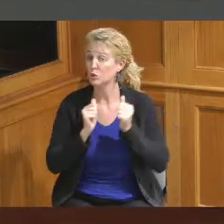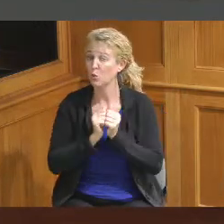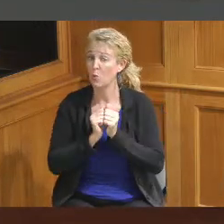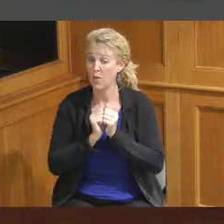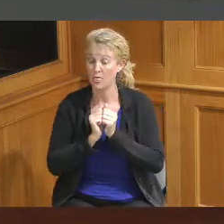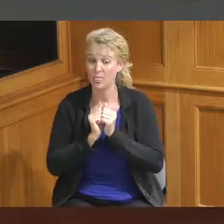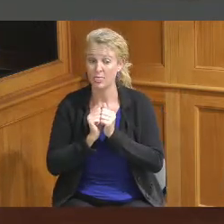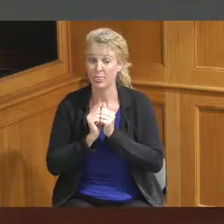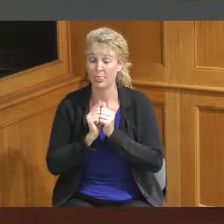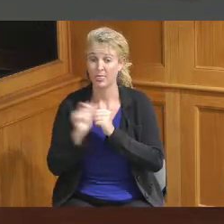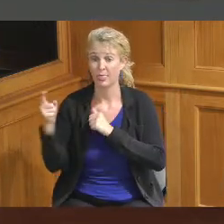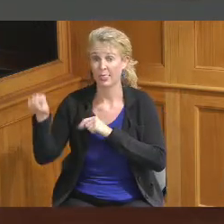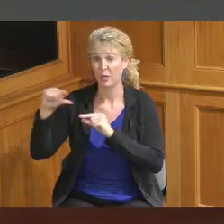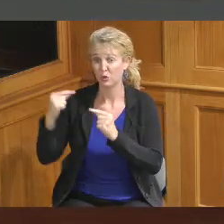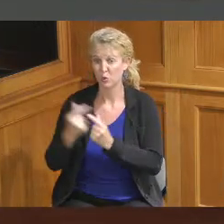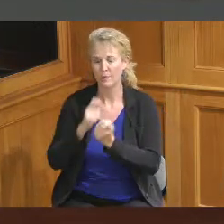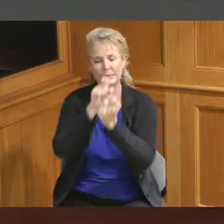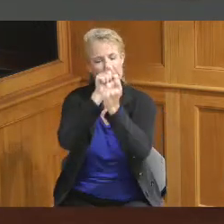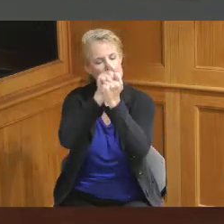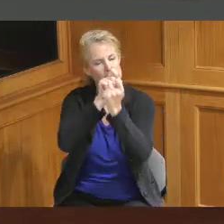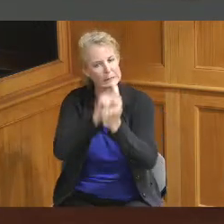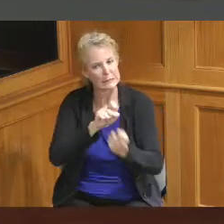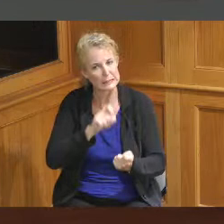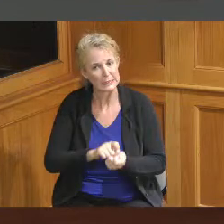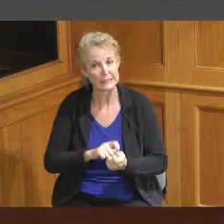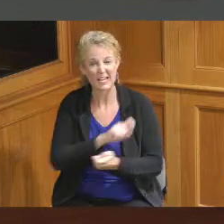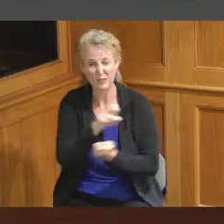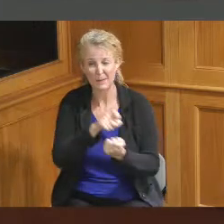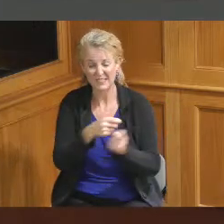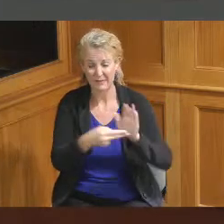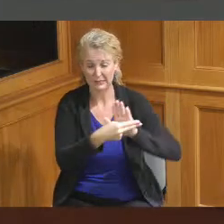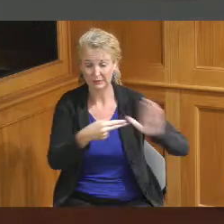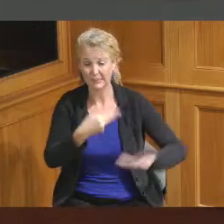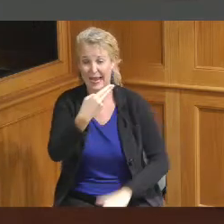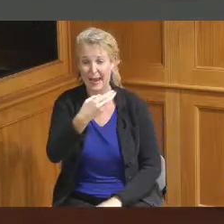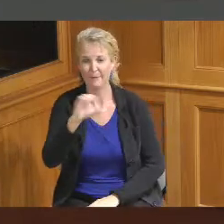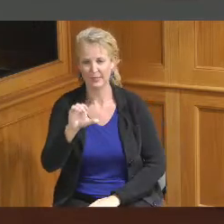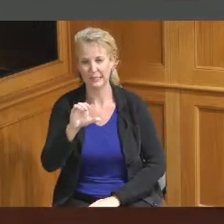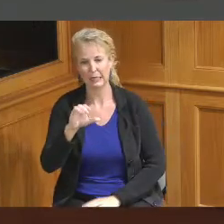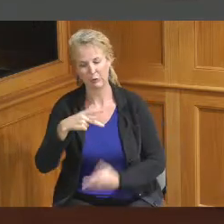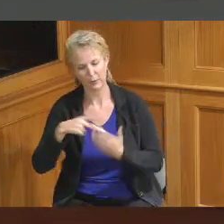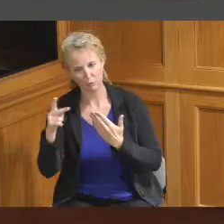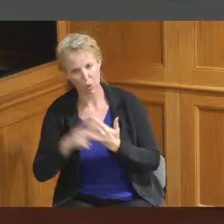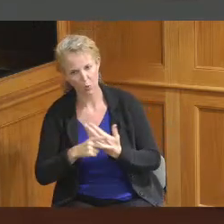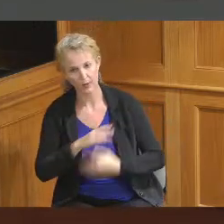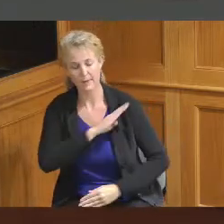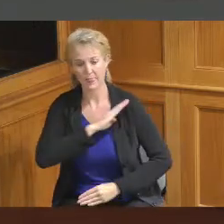it is detailed as a Hamilton County program that this is the Board of County Commissioners putting